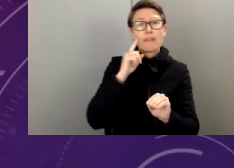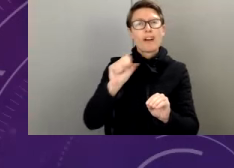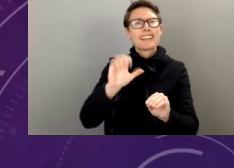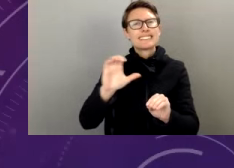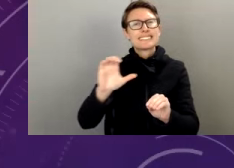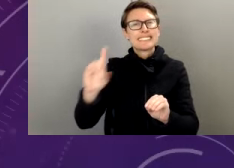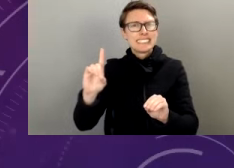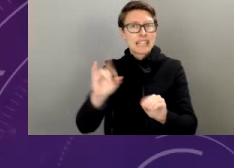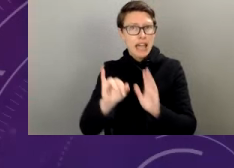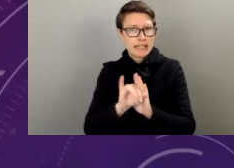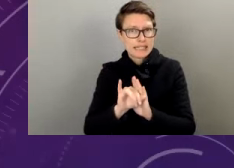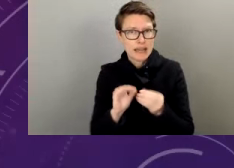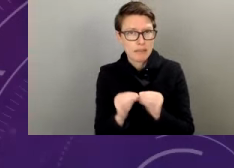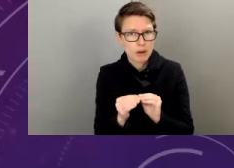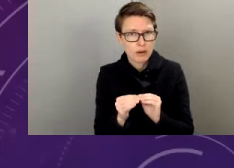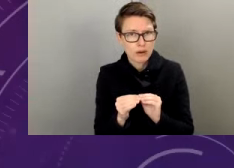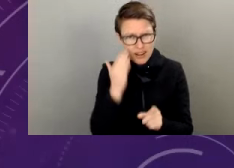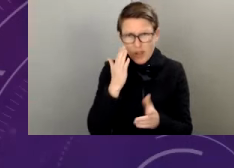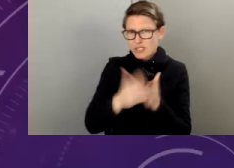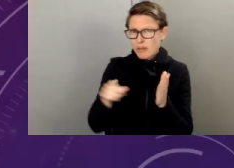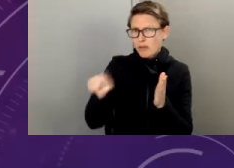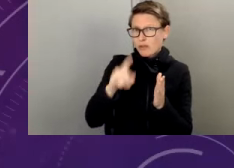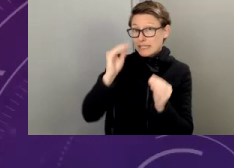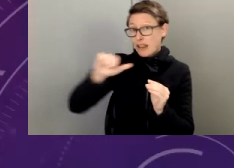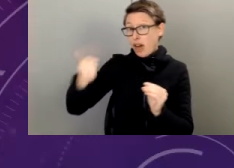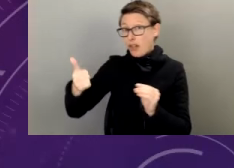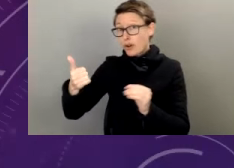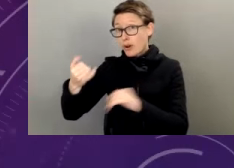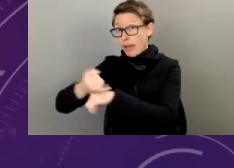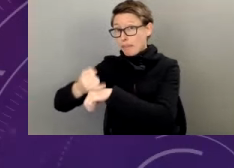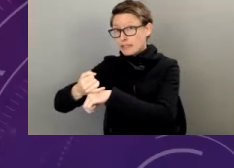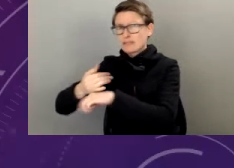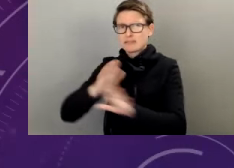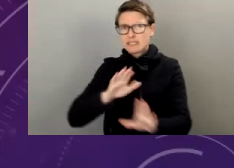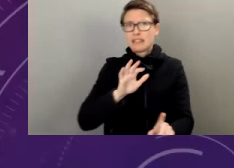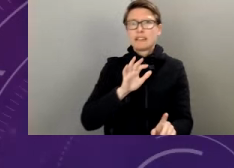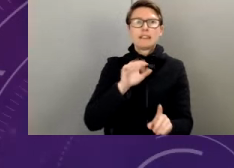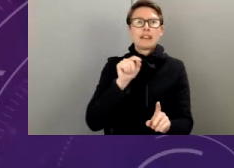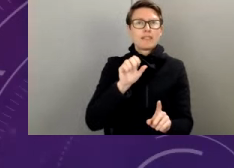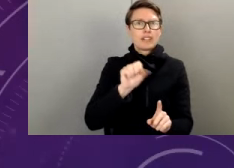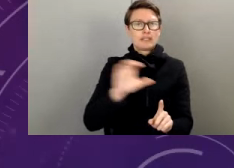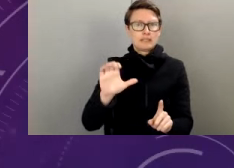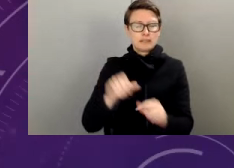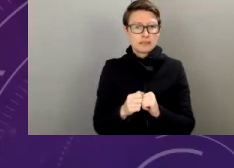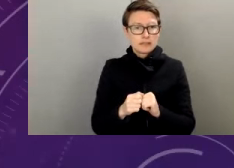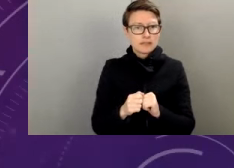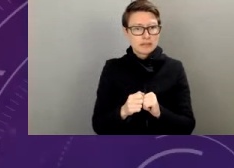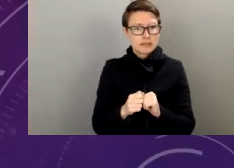because I know some teach elsewhere as well. I'm the section name. Please enter your section name as your actual section, your class.